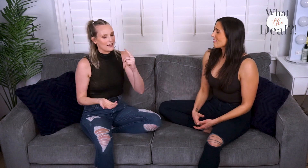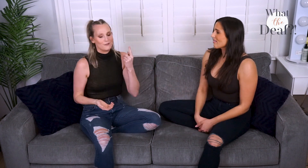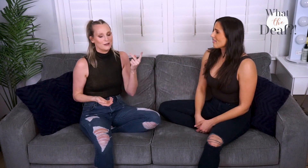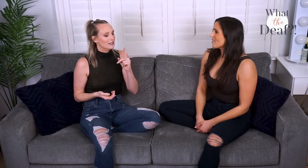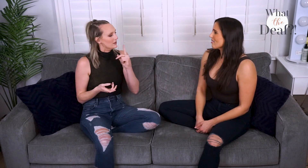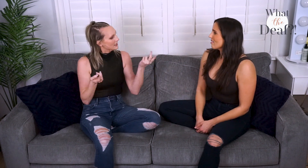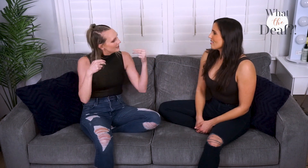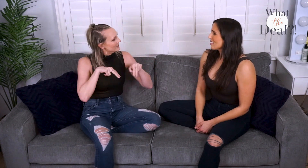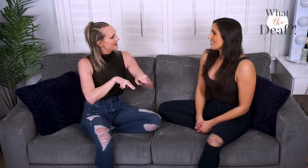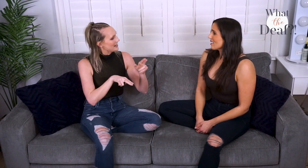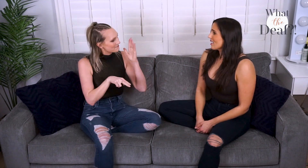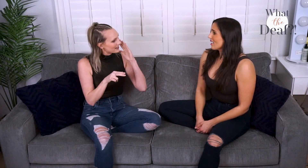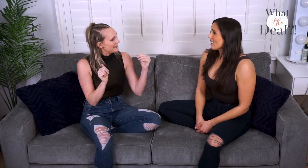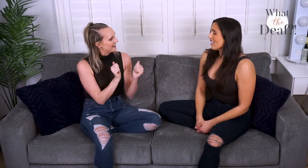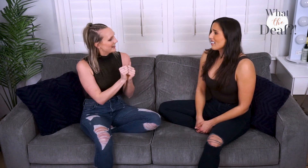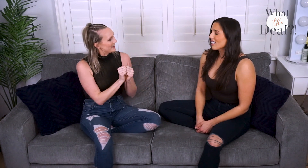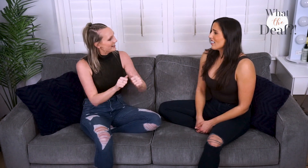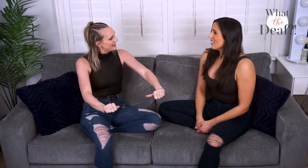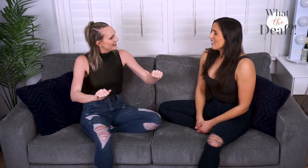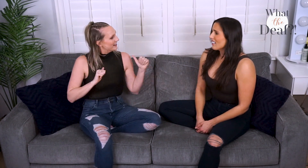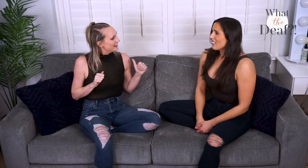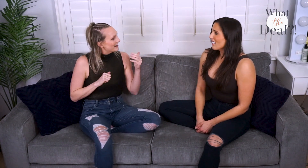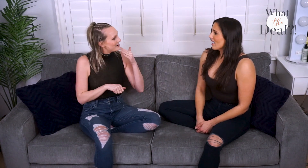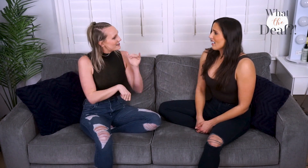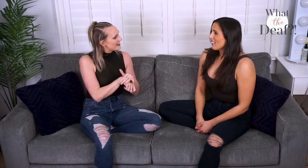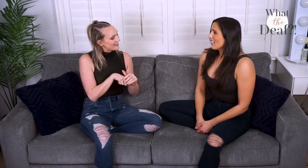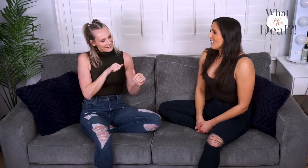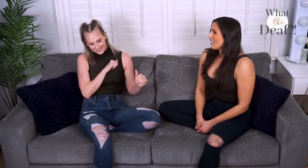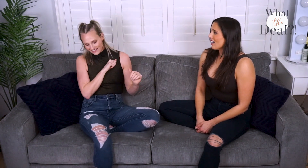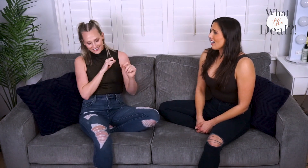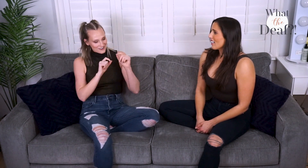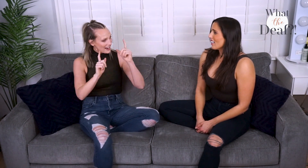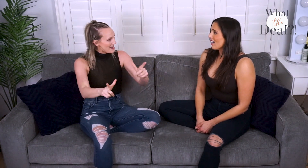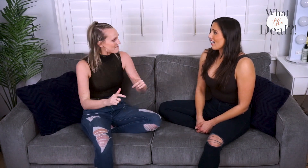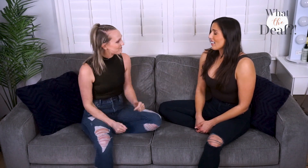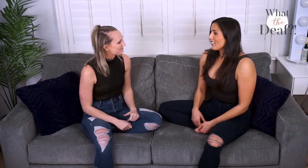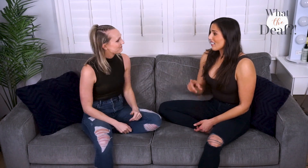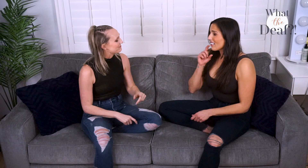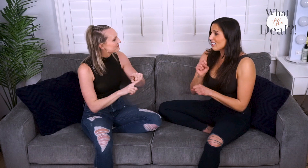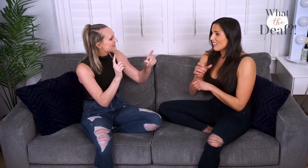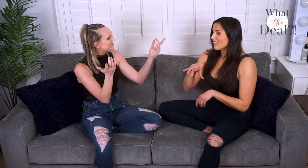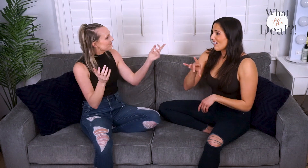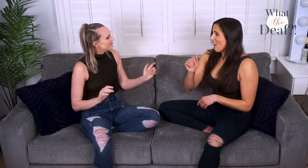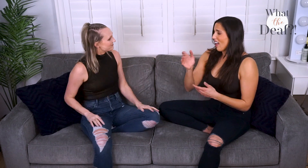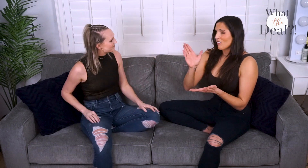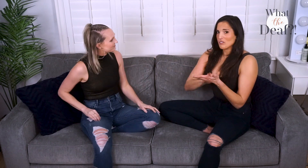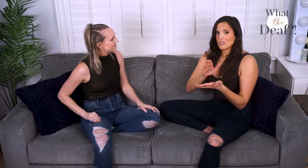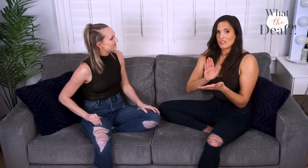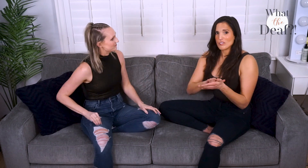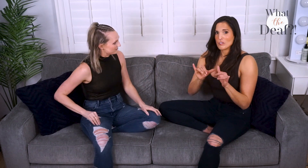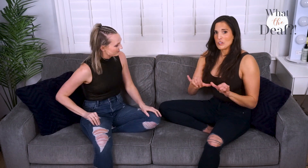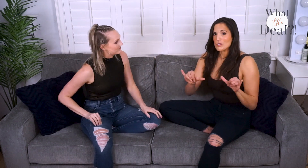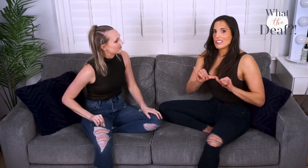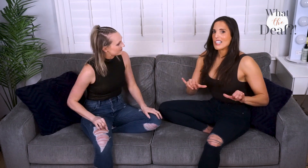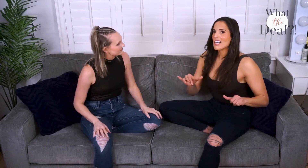where we would just get into bed together and say goodnight and go to bed and wake up. Literally found a routine.